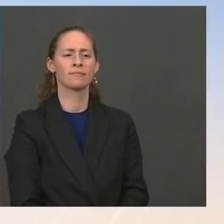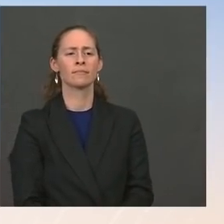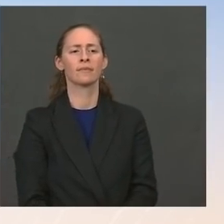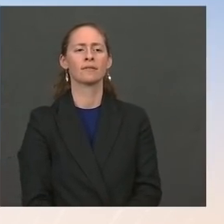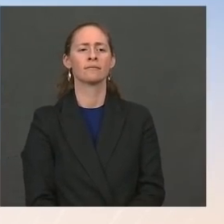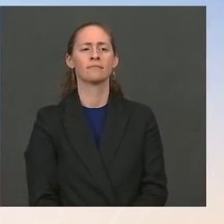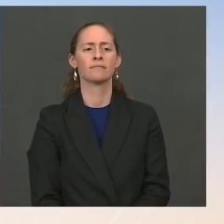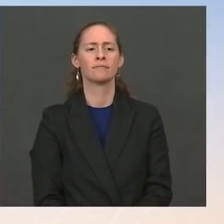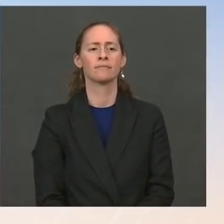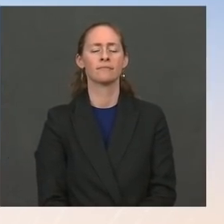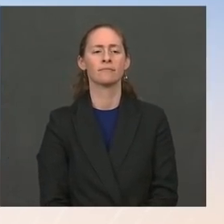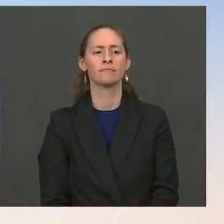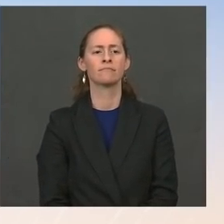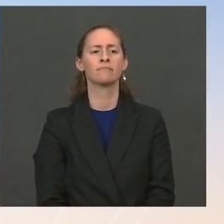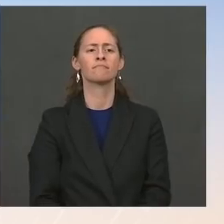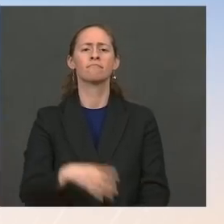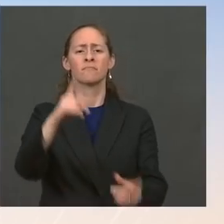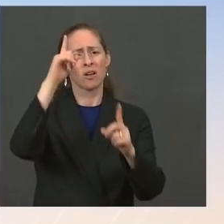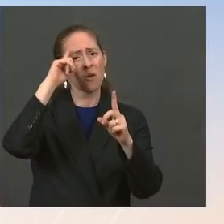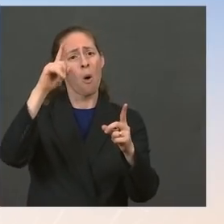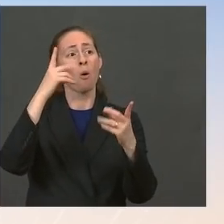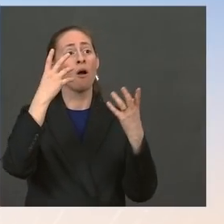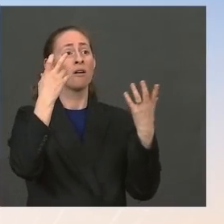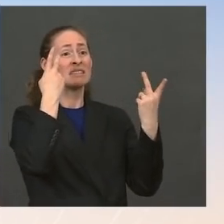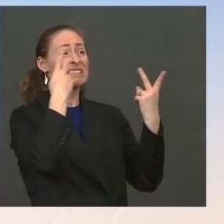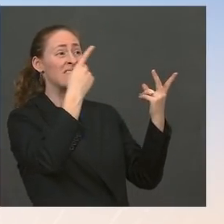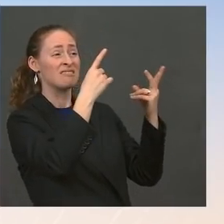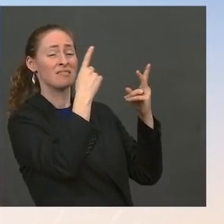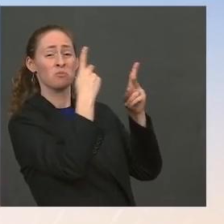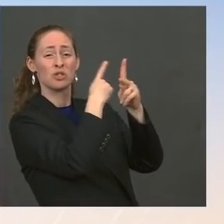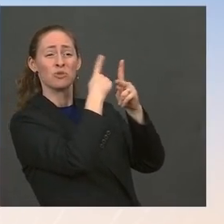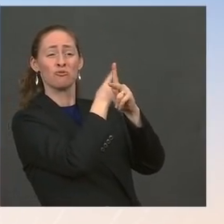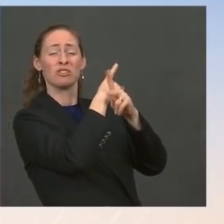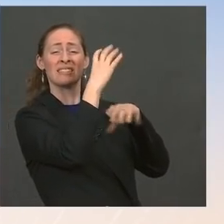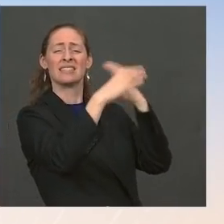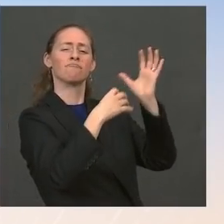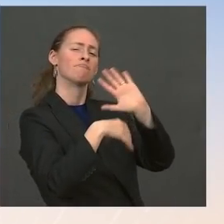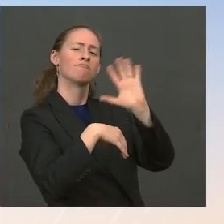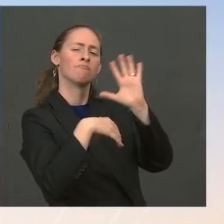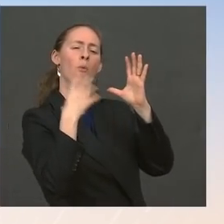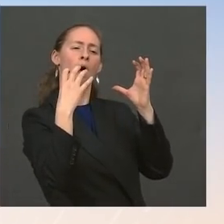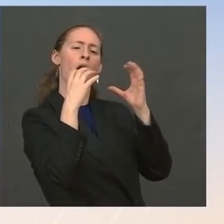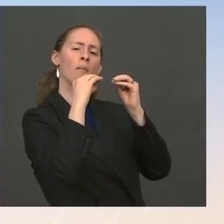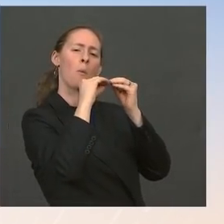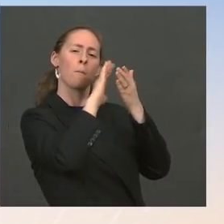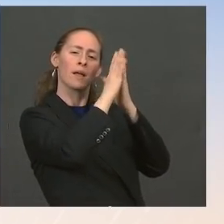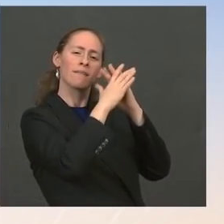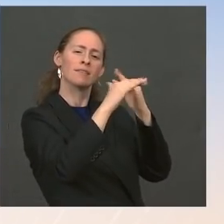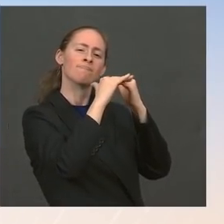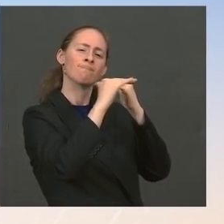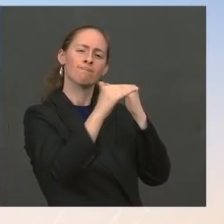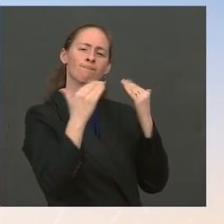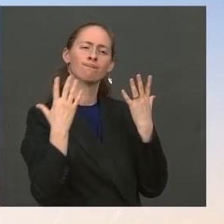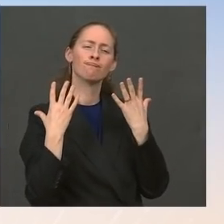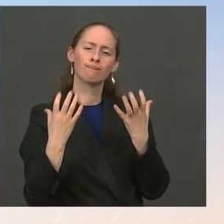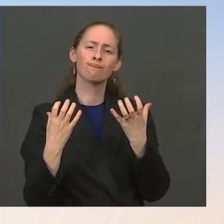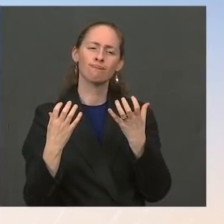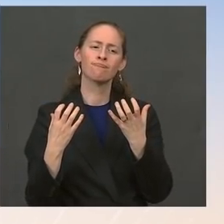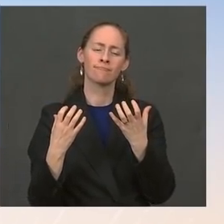We support reenergized efforts to reach a settlement under the Minsk framework and call for immediate steps to restore the July 20 ceasefire.